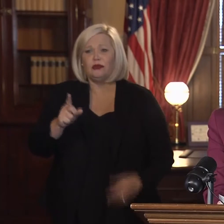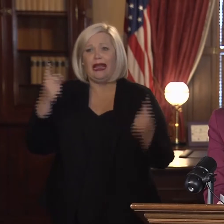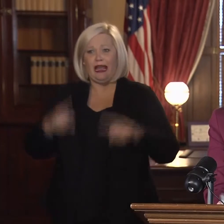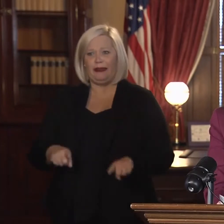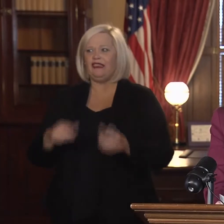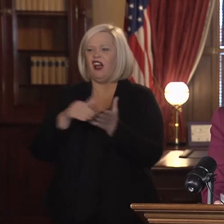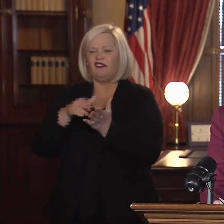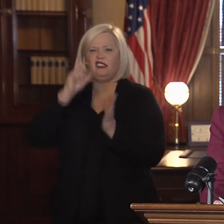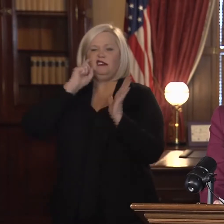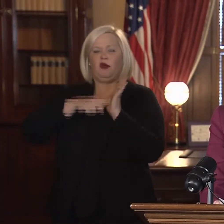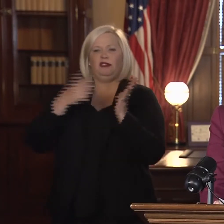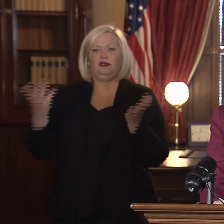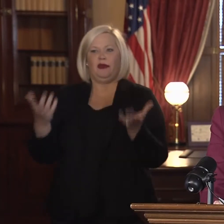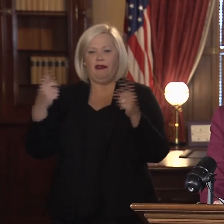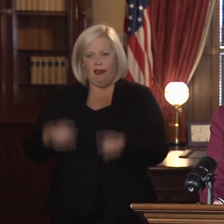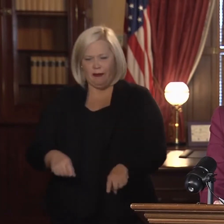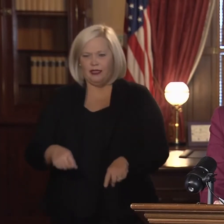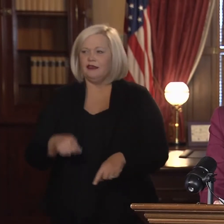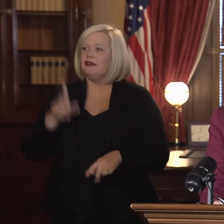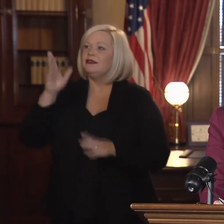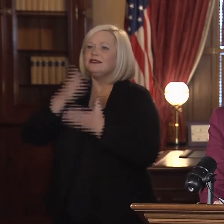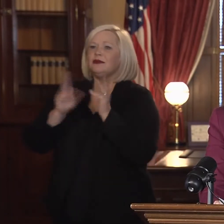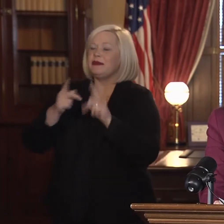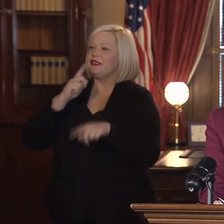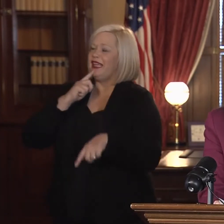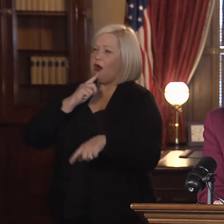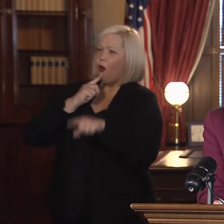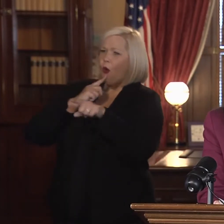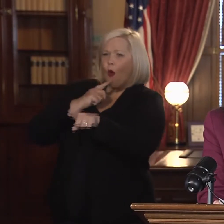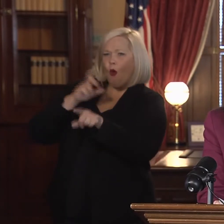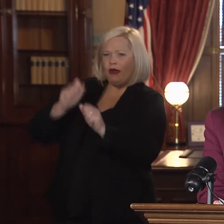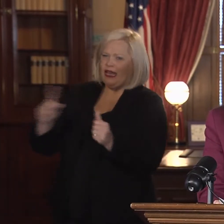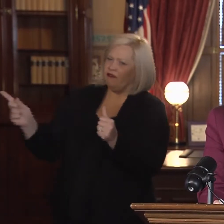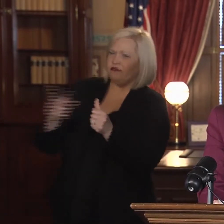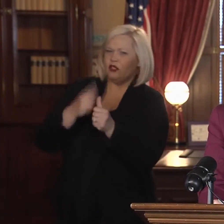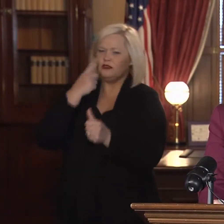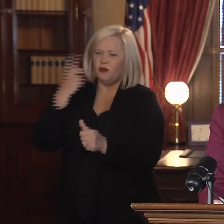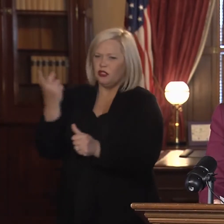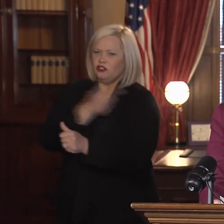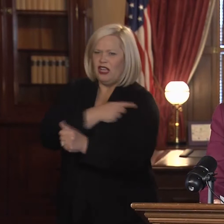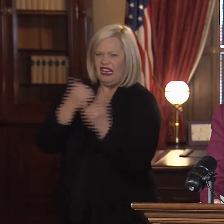PREVENT COVID-19. LET ME GIVE YOU AN EXAMPLE OF COMMON SCAMS FOR PEOPLE TO BE